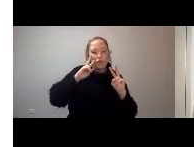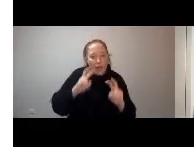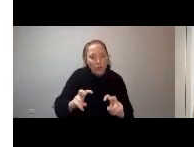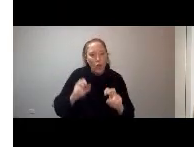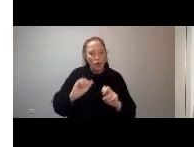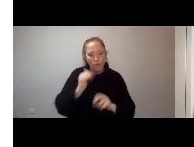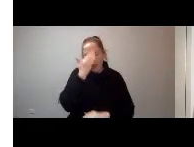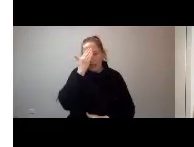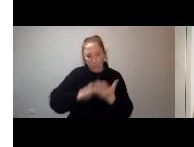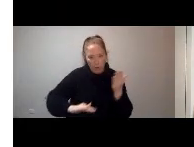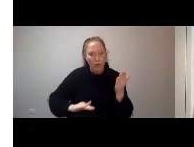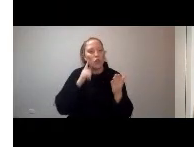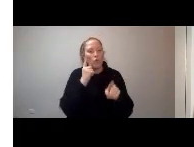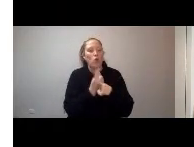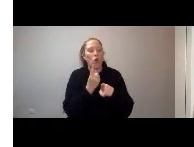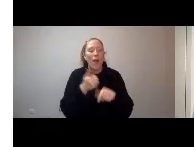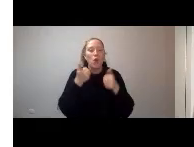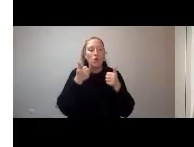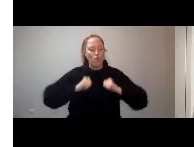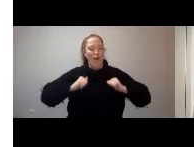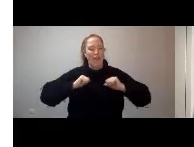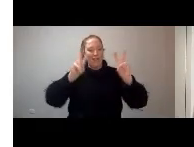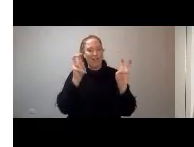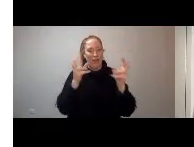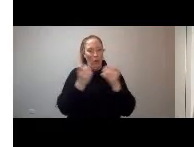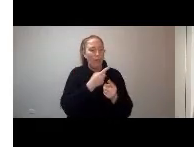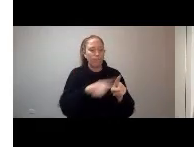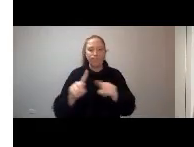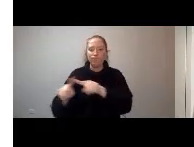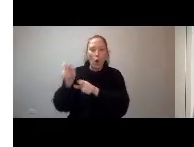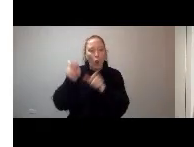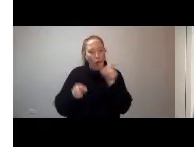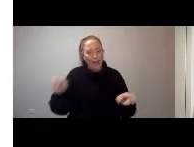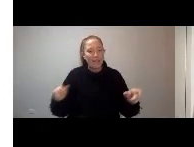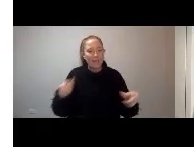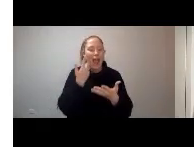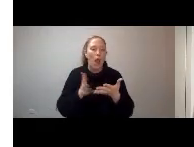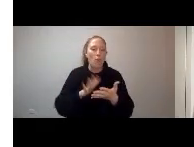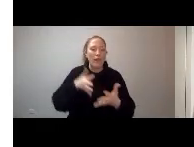good-quality practice with clients, how it can be embedded in program design,